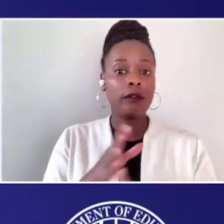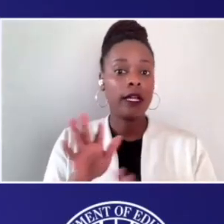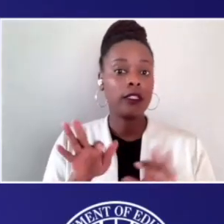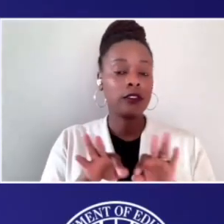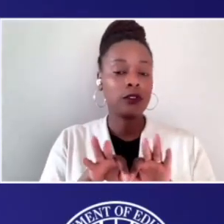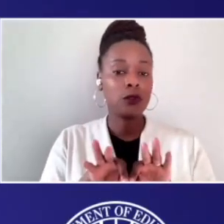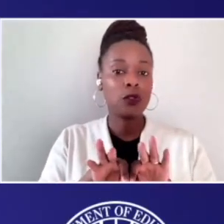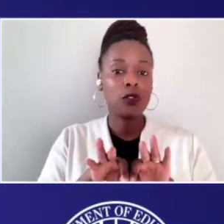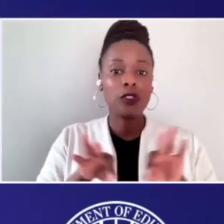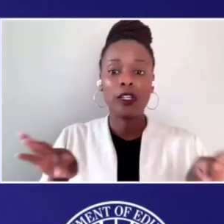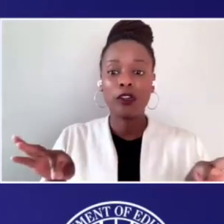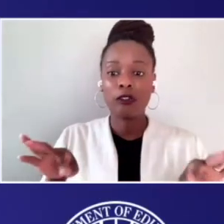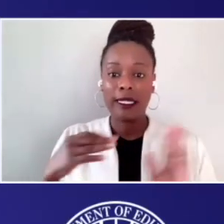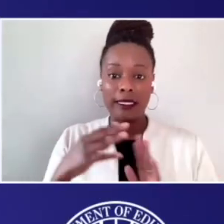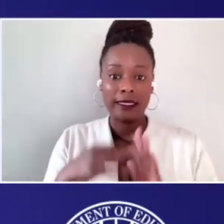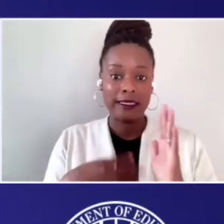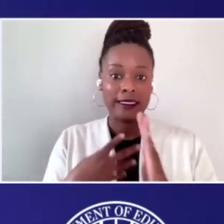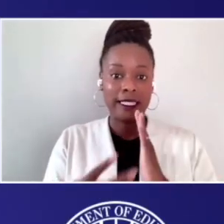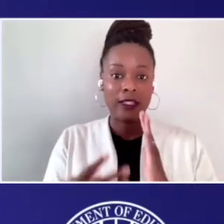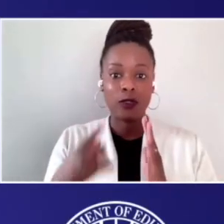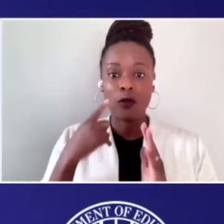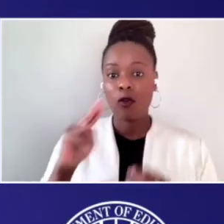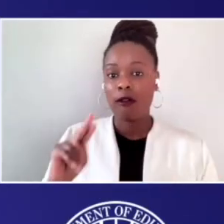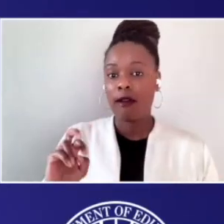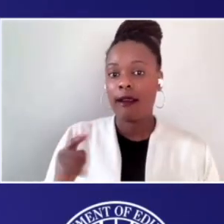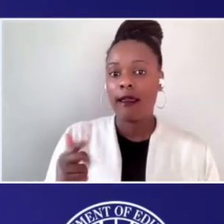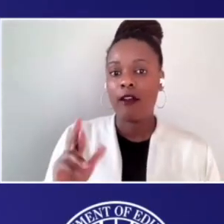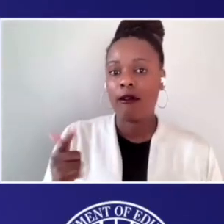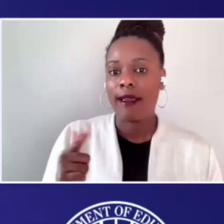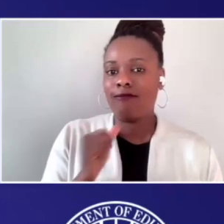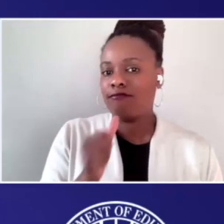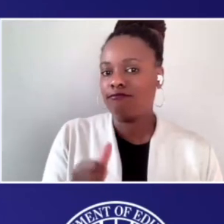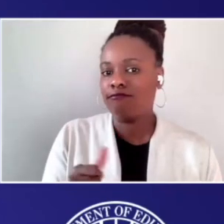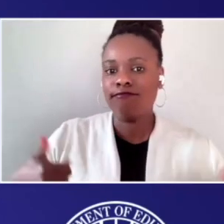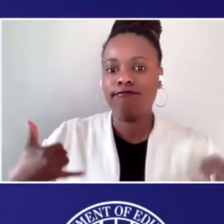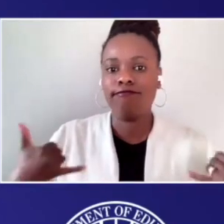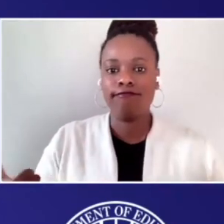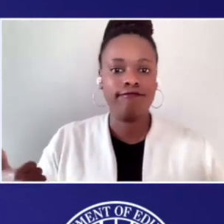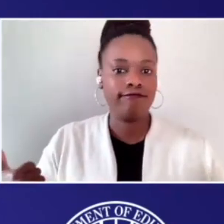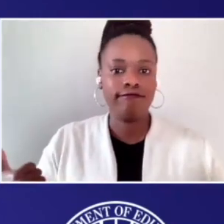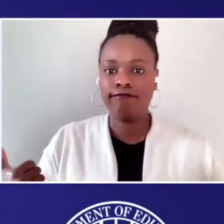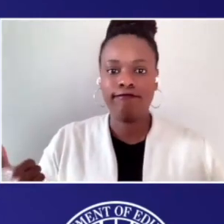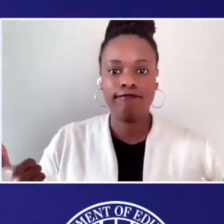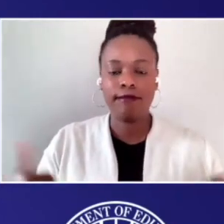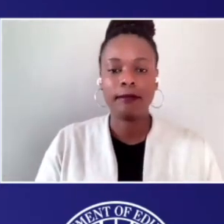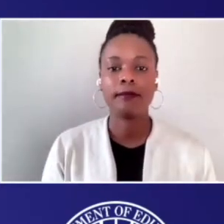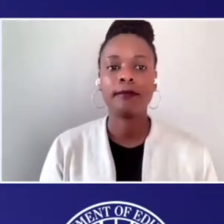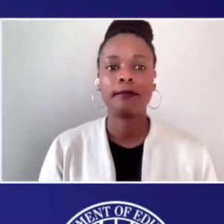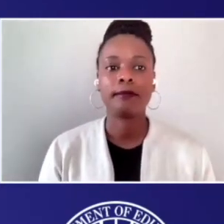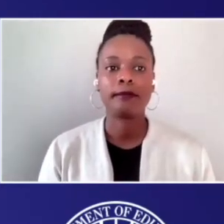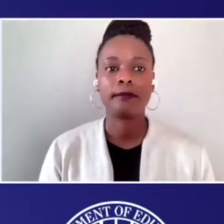on the, on the books for negotiated rulemaking at this time. Okay? Alright.